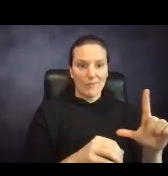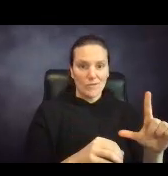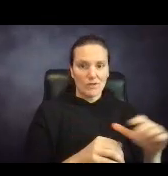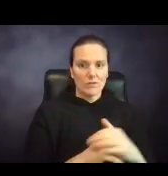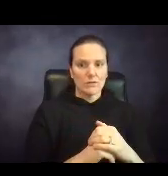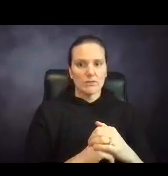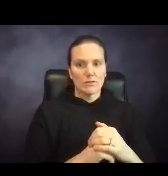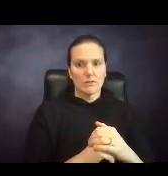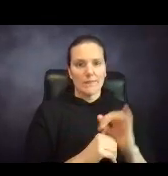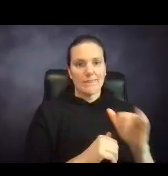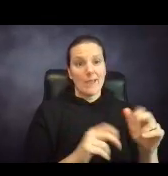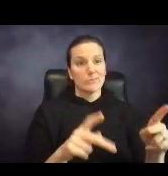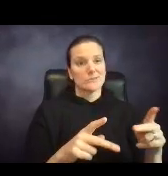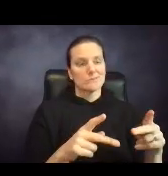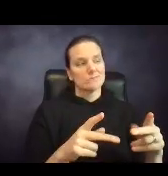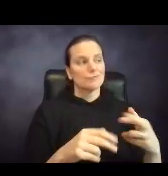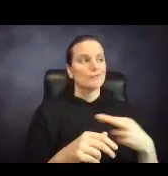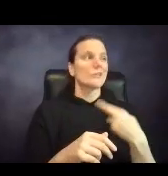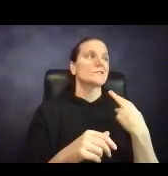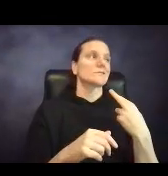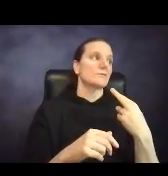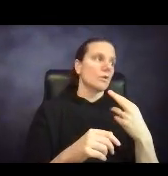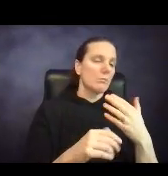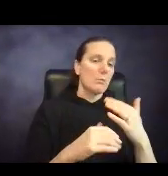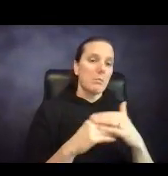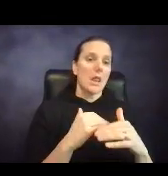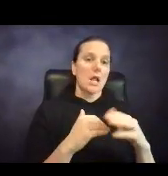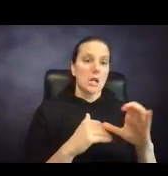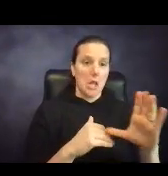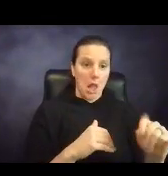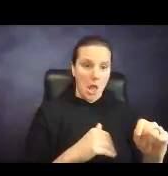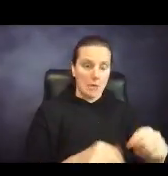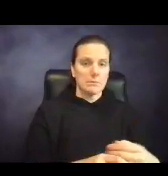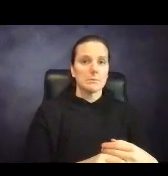who has increased risk for developing a blood clot. But a lot of people do well in oral.